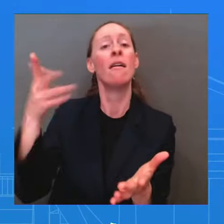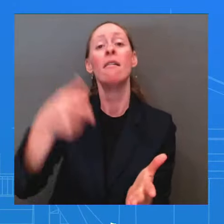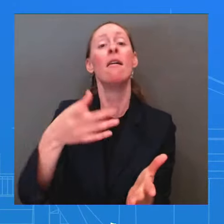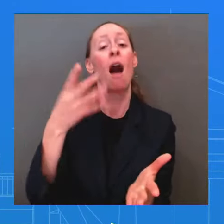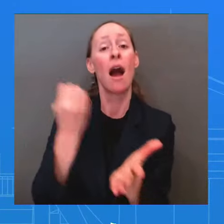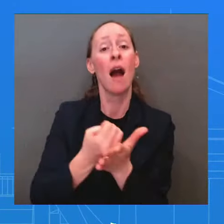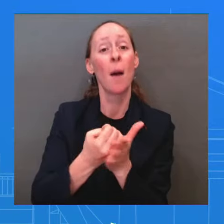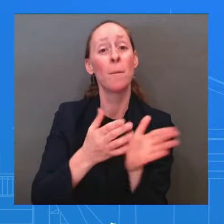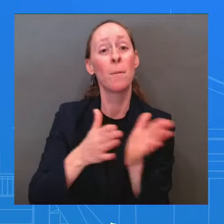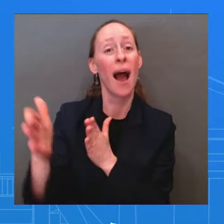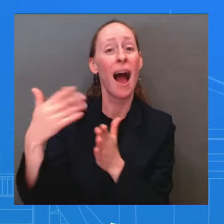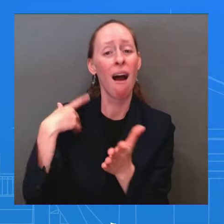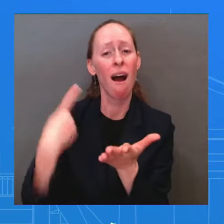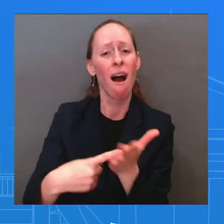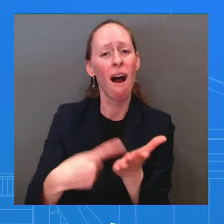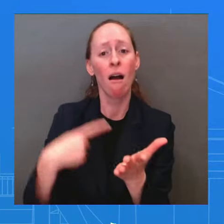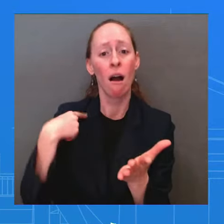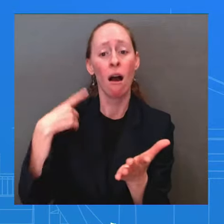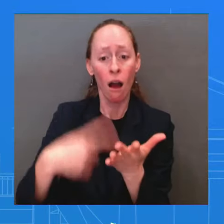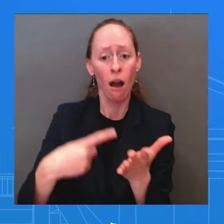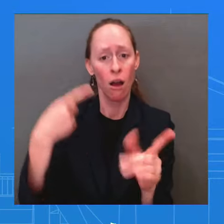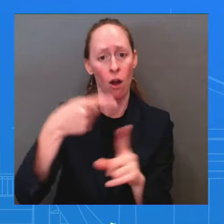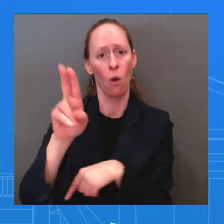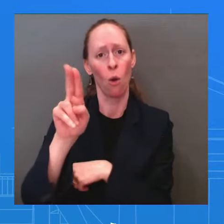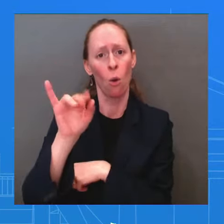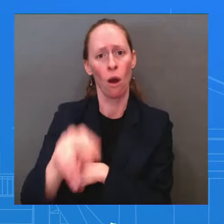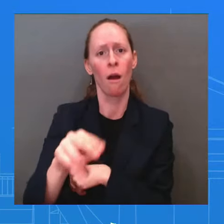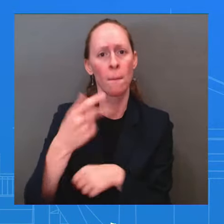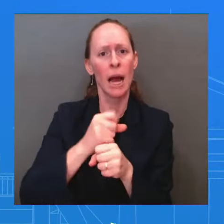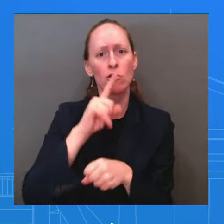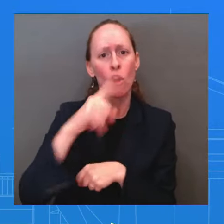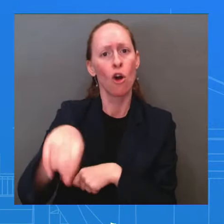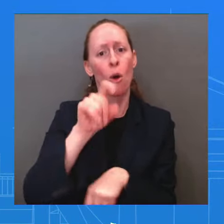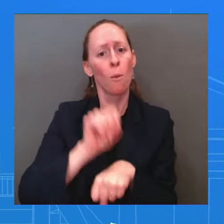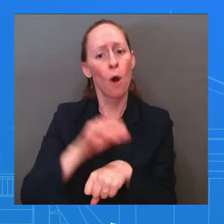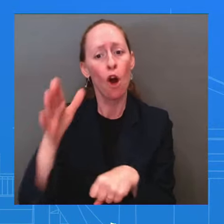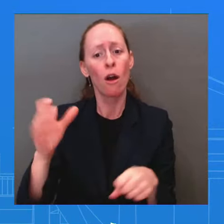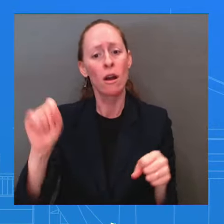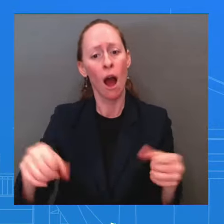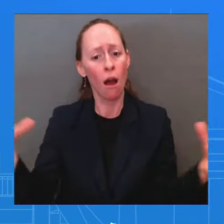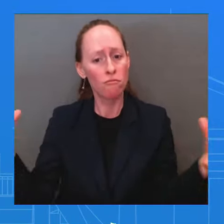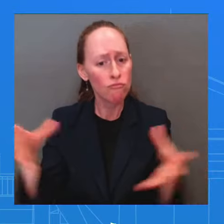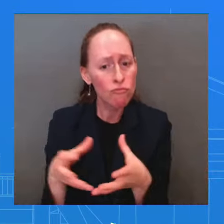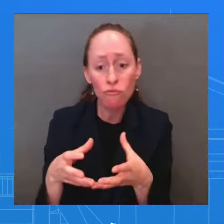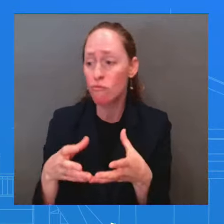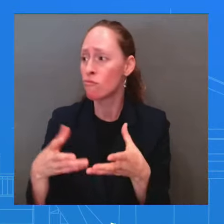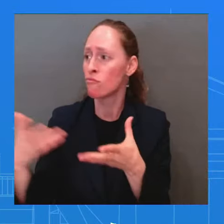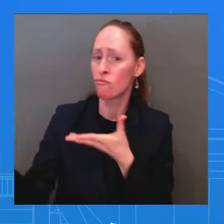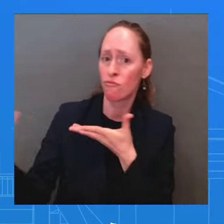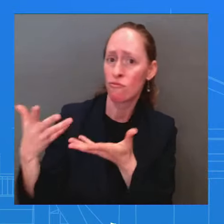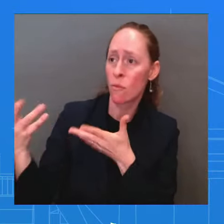and making sure that workers -- right? -- come together with -- with the companies and have these real -- these businesses -- and have these win-win,